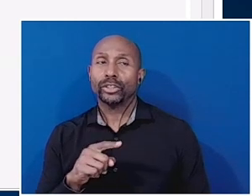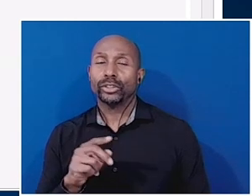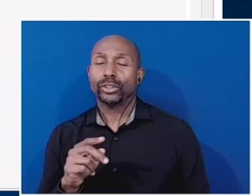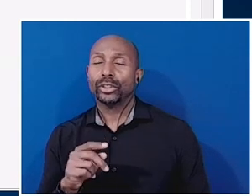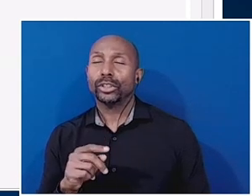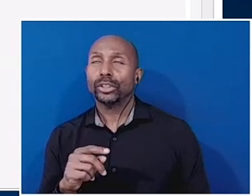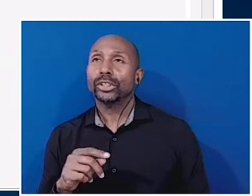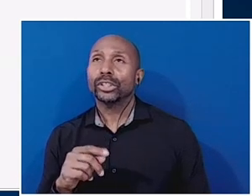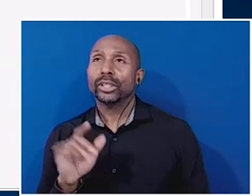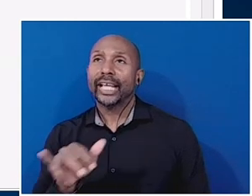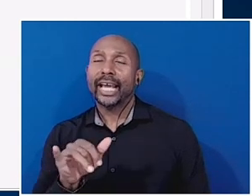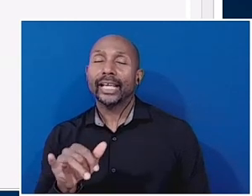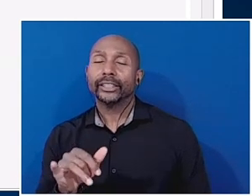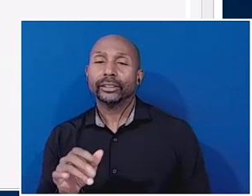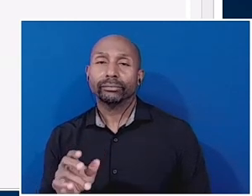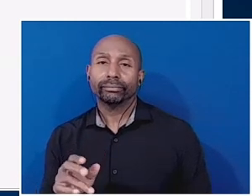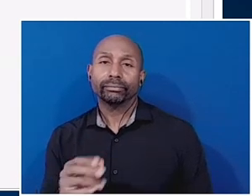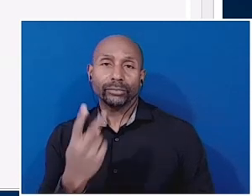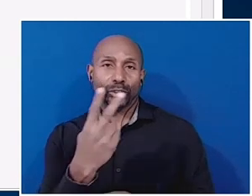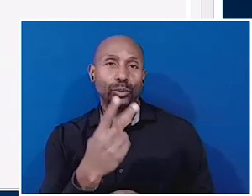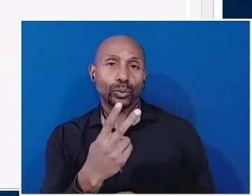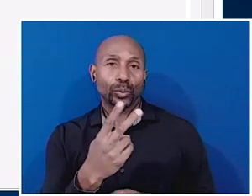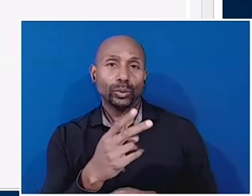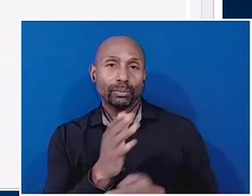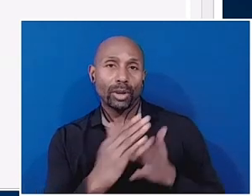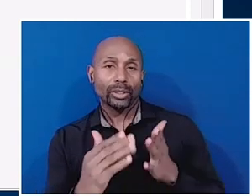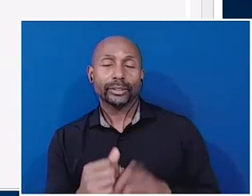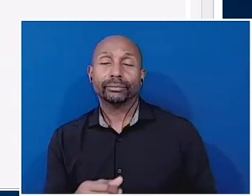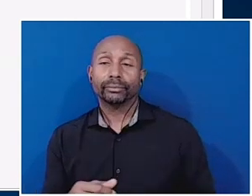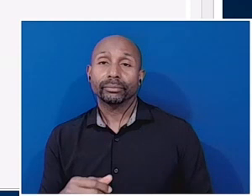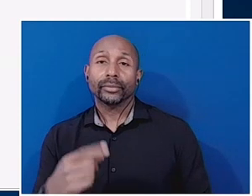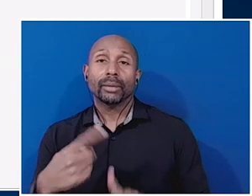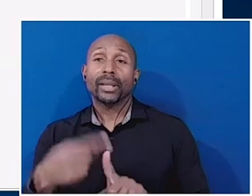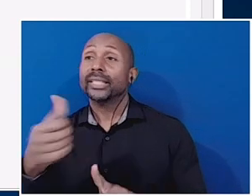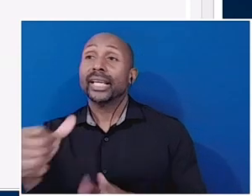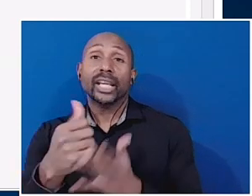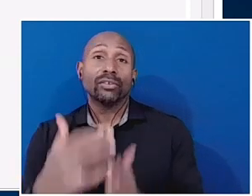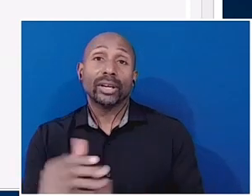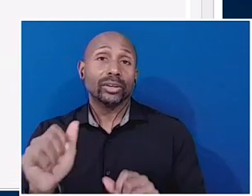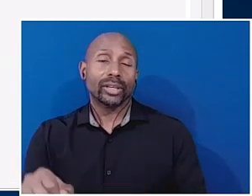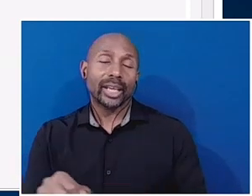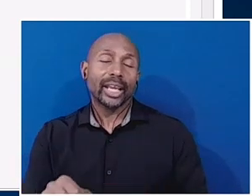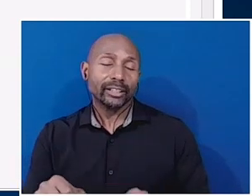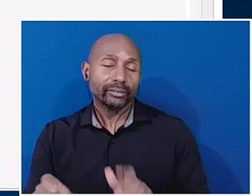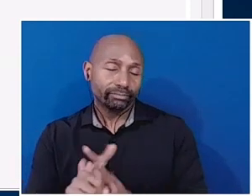the accreditors to come on. To address I think the first issue is that,